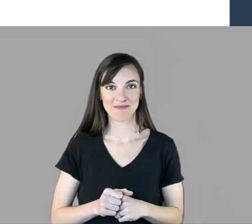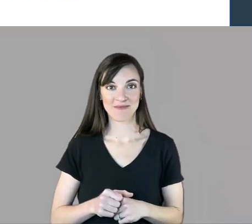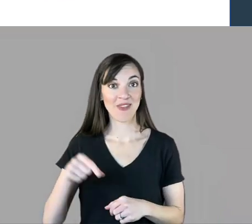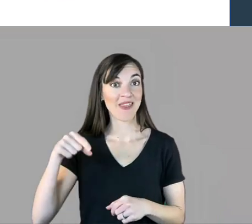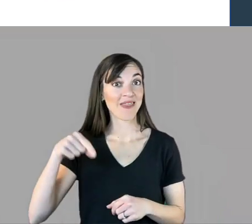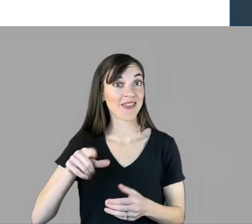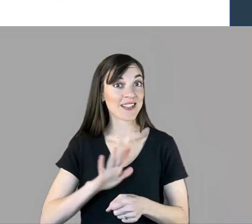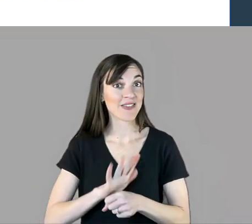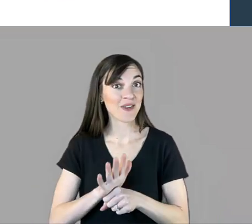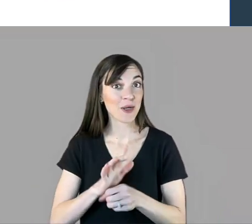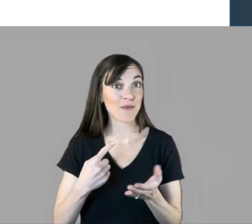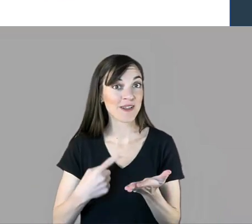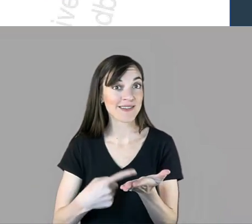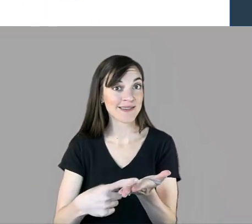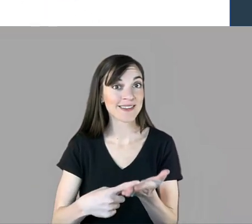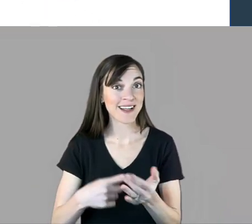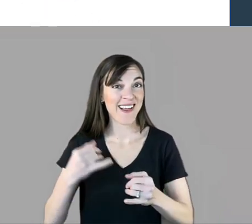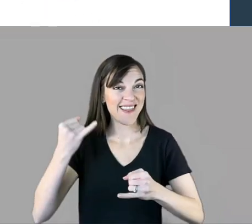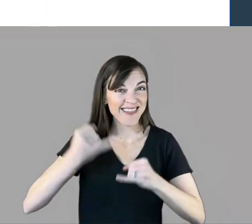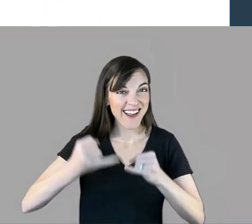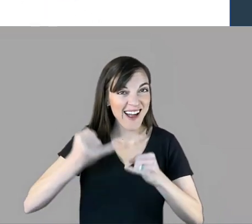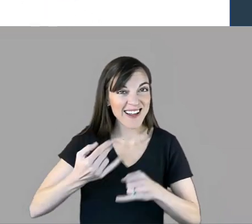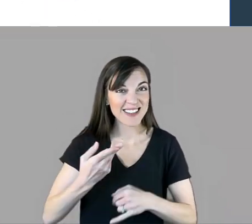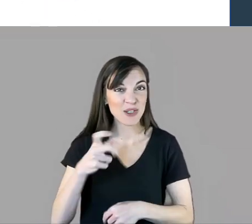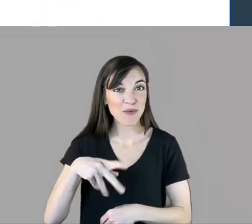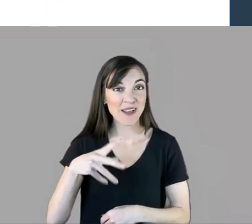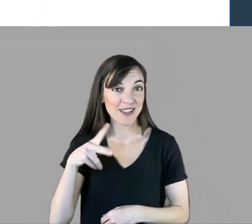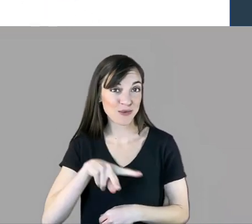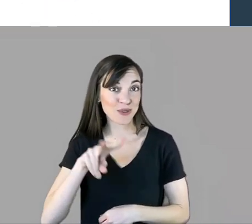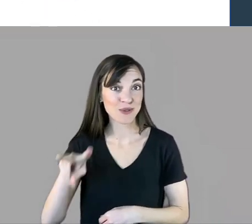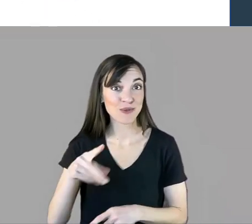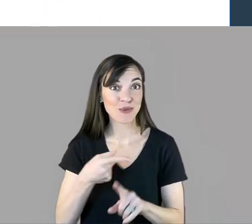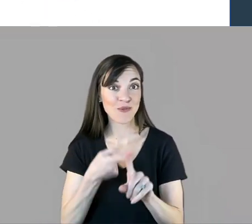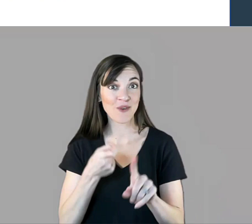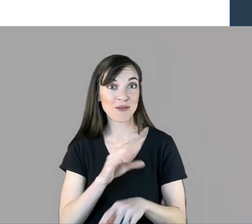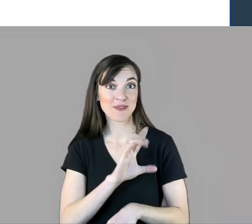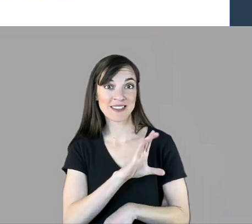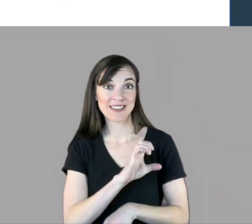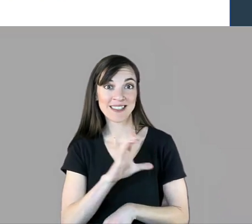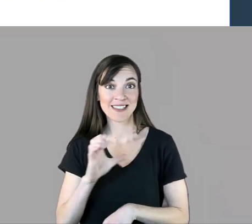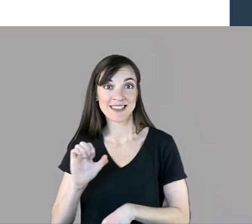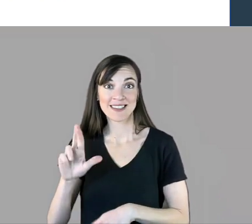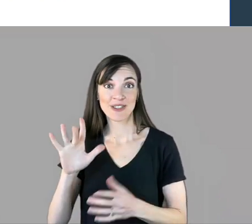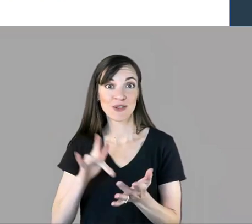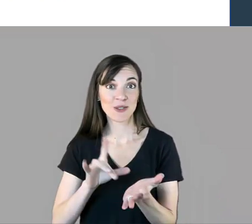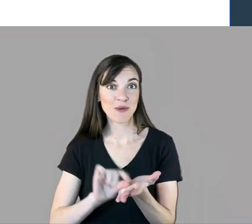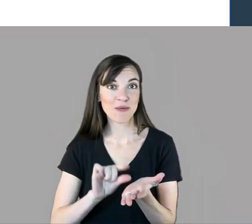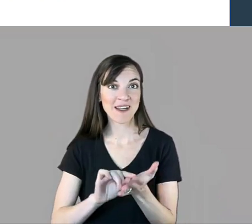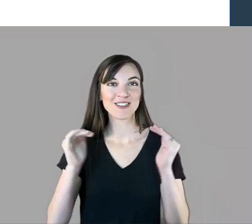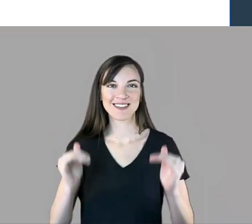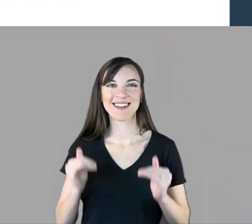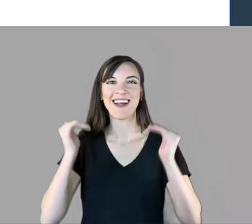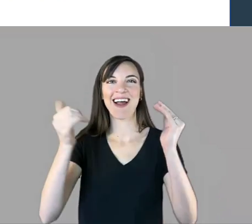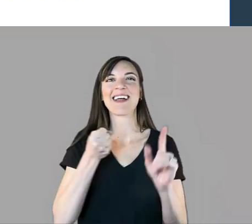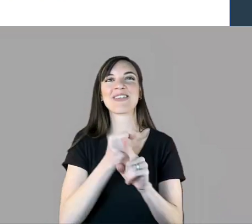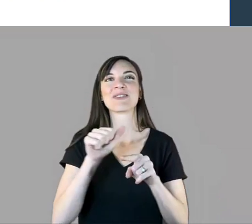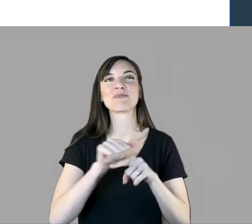In this video we will be discussing the last high-leverage practice, HLP 22, from the CEC and CEEDAR Center’s publication